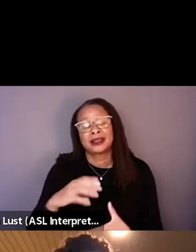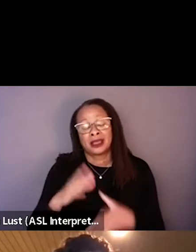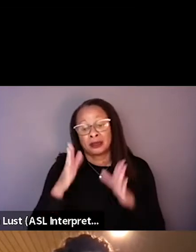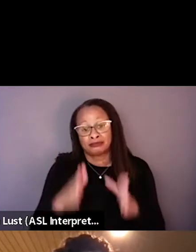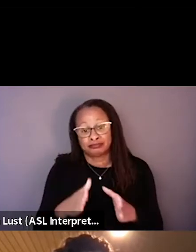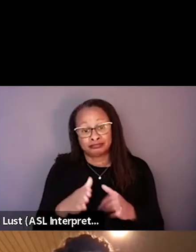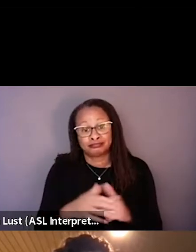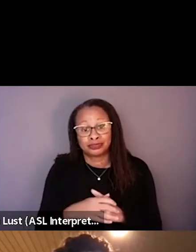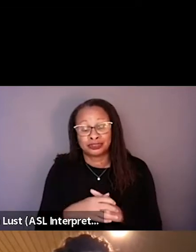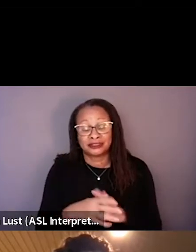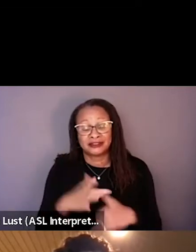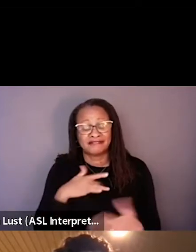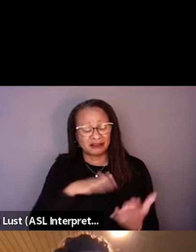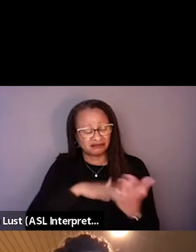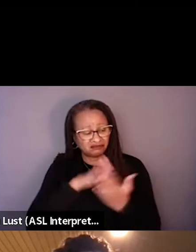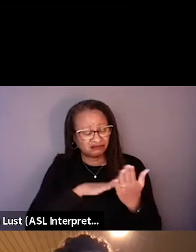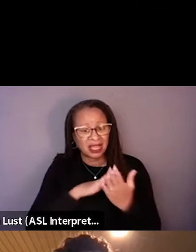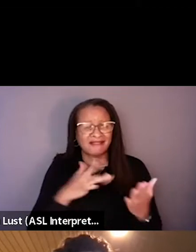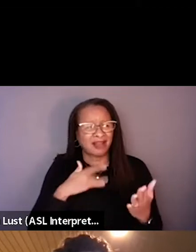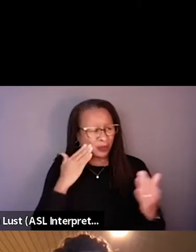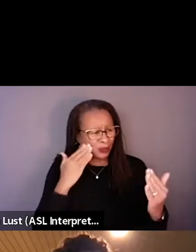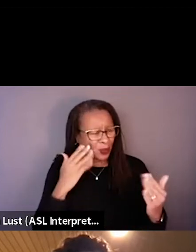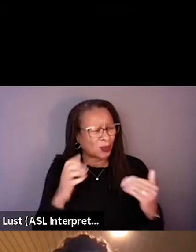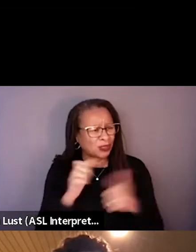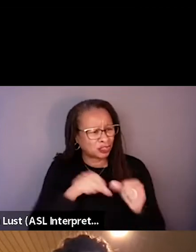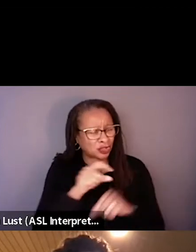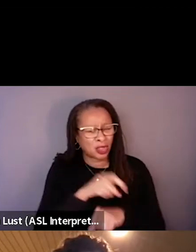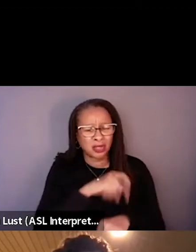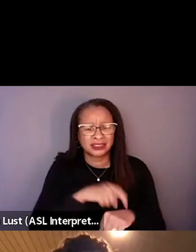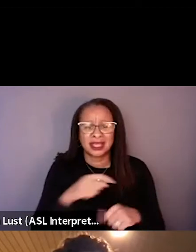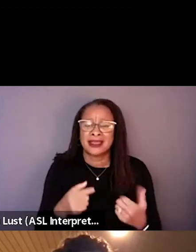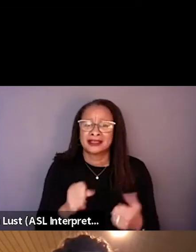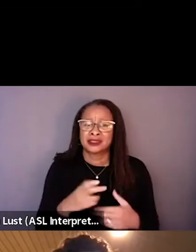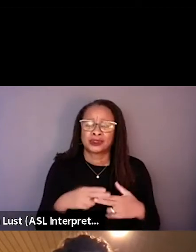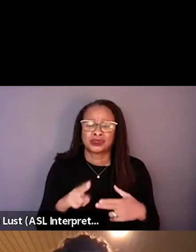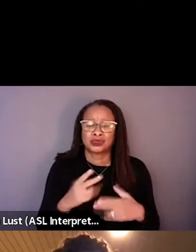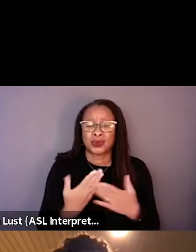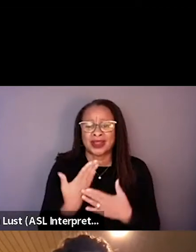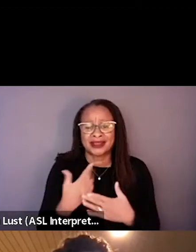like we had yeah, like known each other all along. And so there was sort of a shorthand that I felt already,